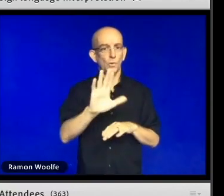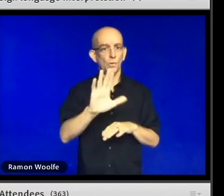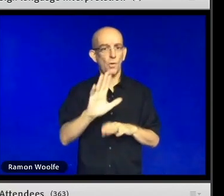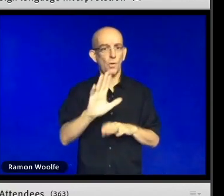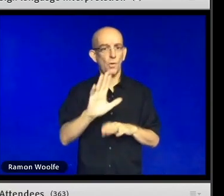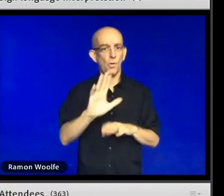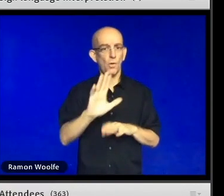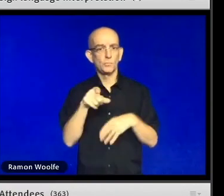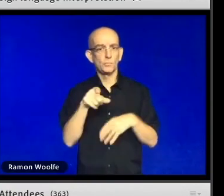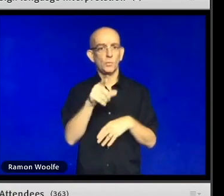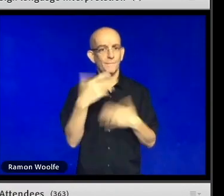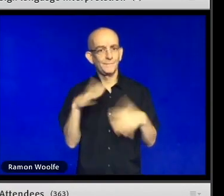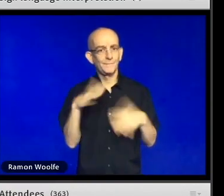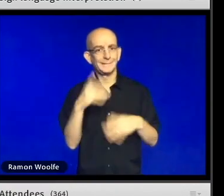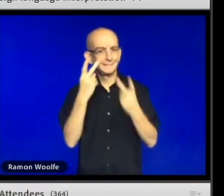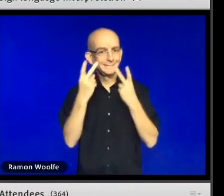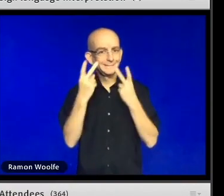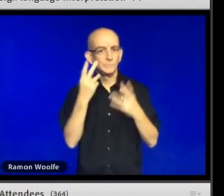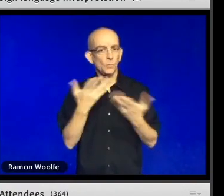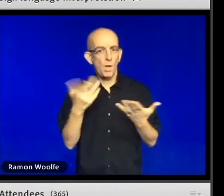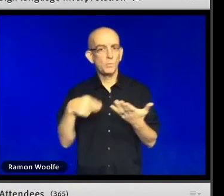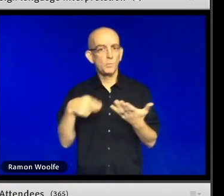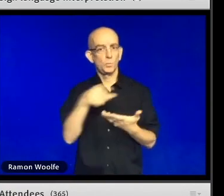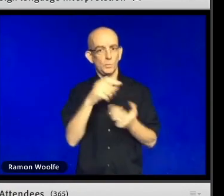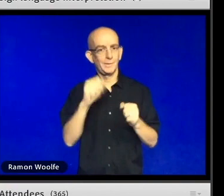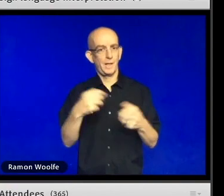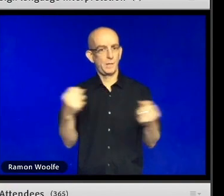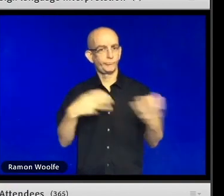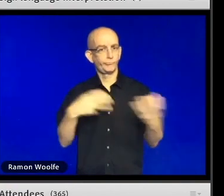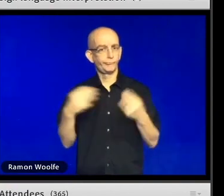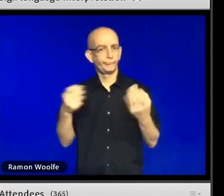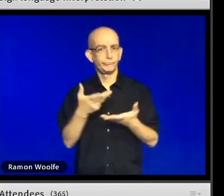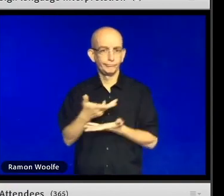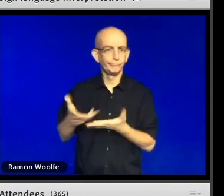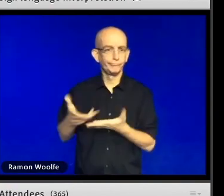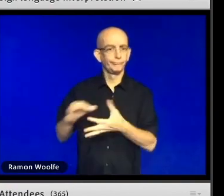For those of you following the live stream, please do use the chat function in there and